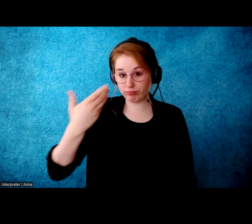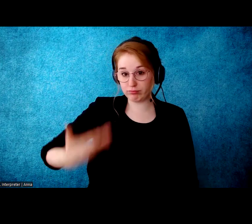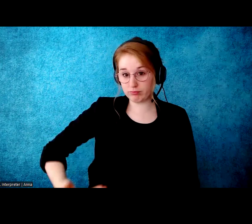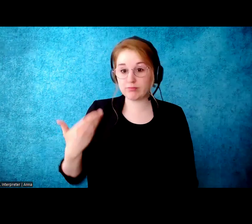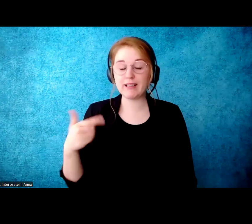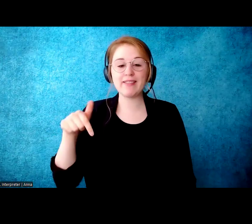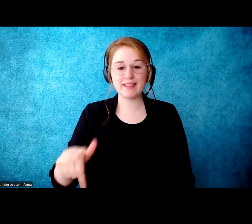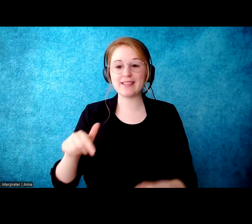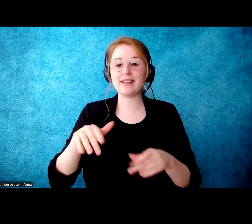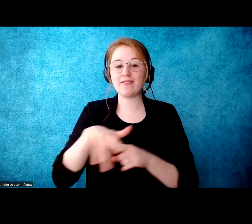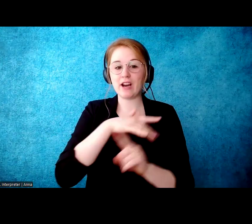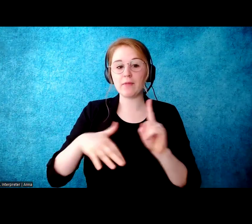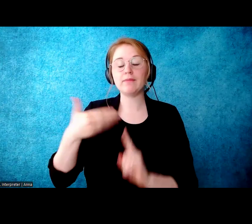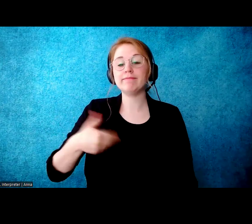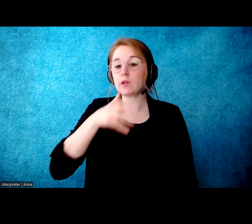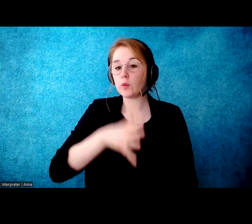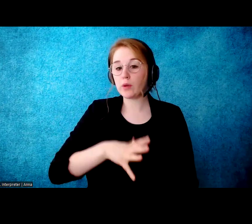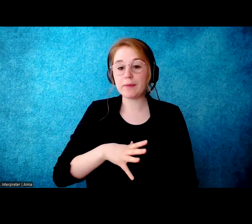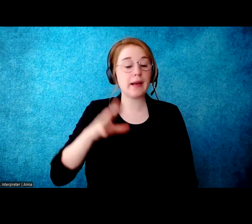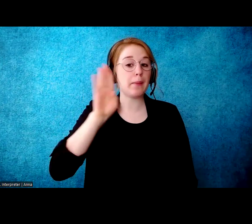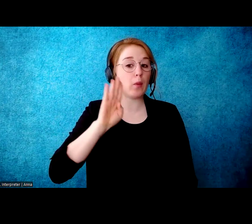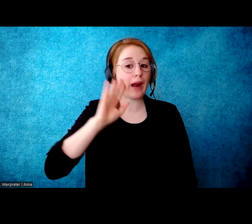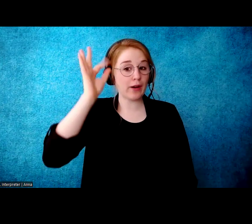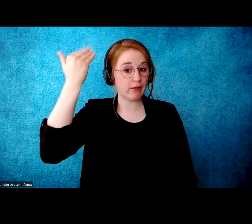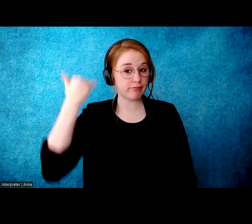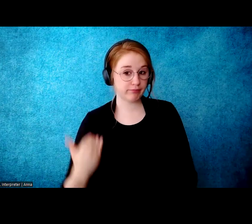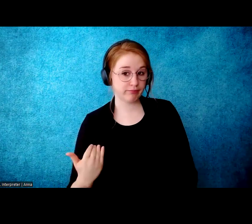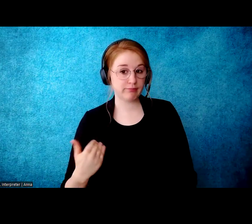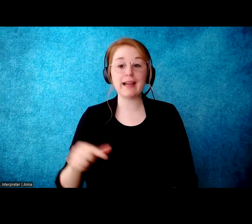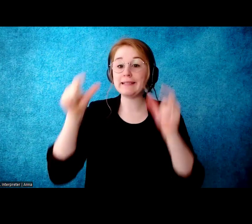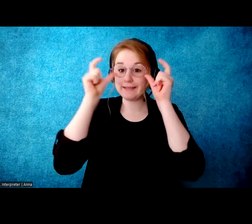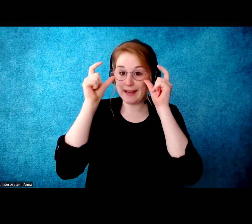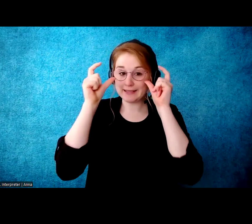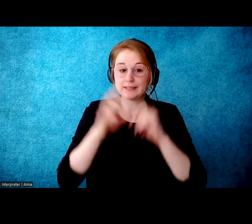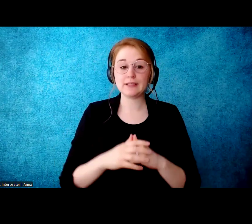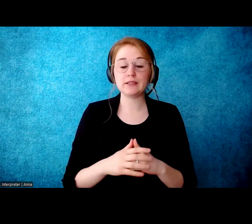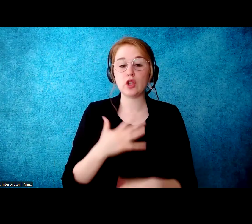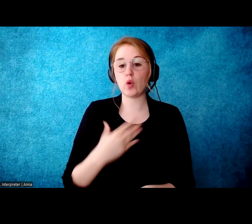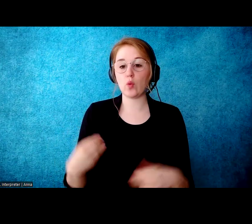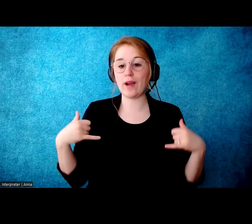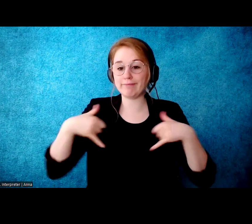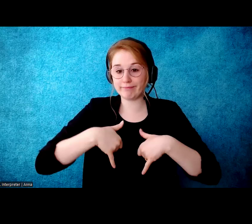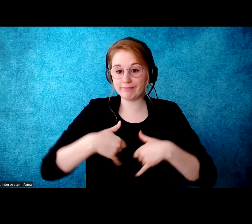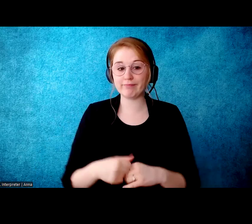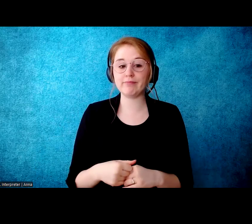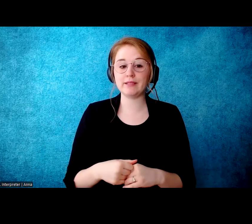I'm a woman with brown hair that's long, I have on glasses, I'm wearing a white blazer and I have on a printed top